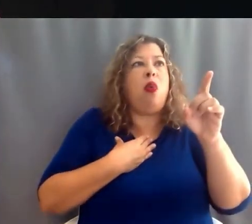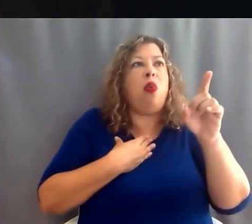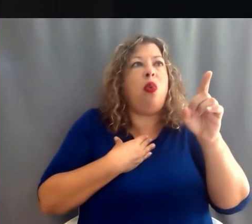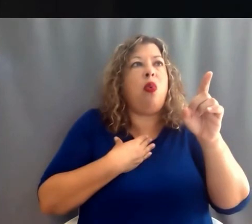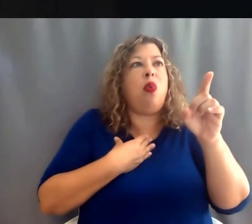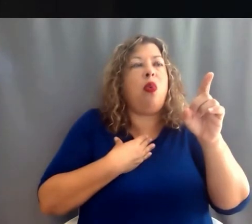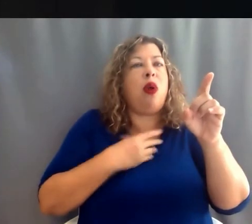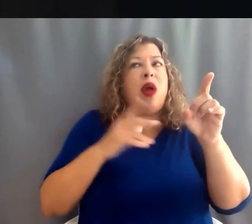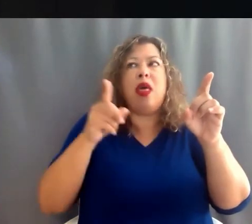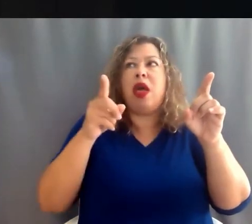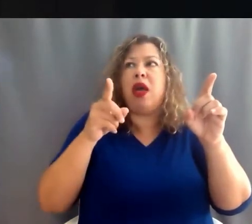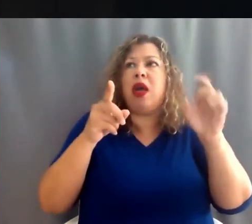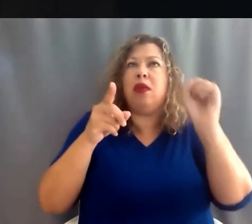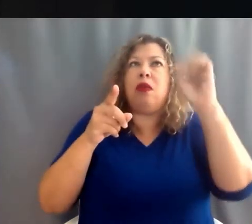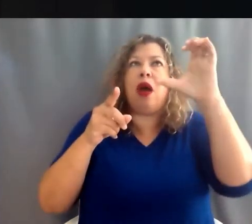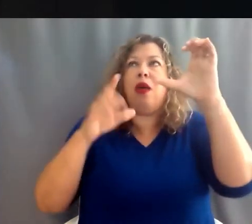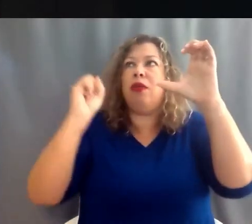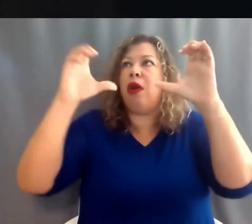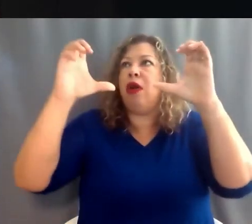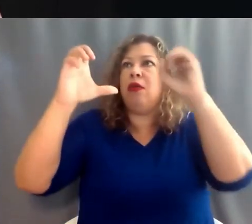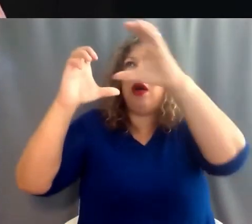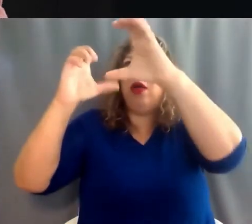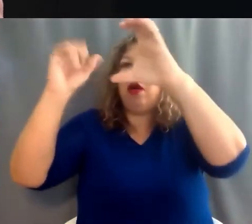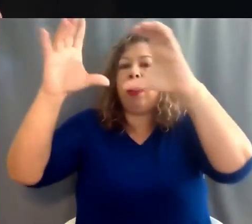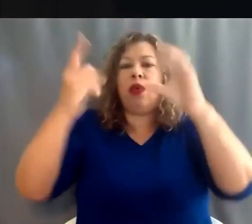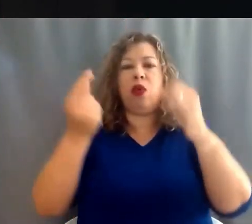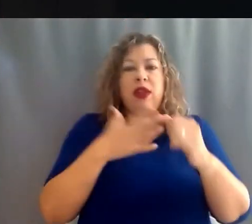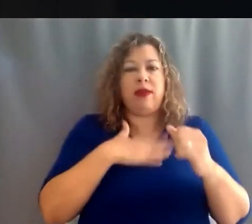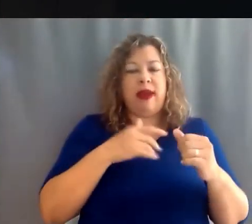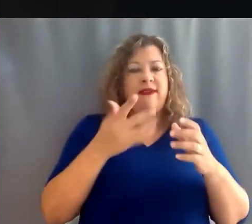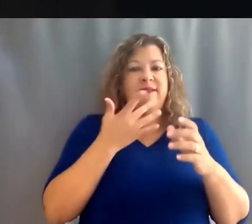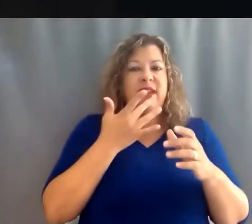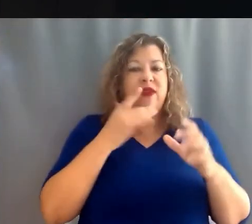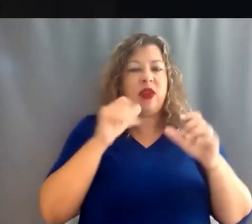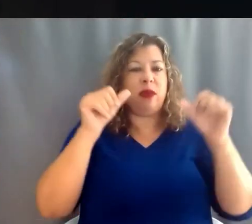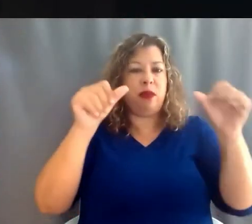One of my favorite quotes is a Bob Marley quote. Like. My favorite quote ever.